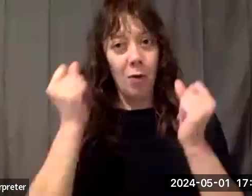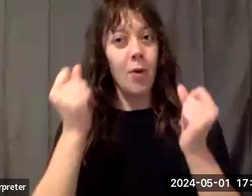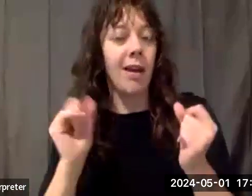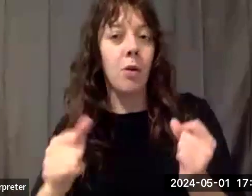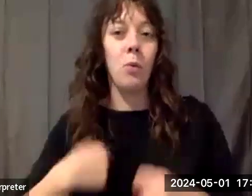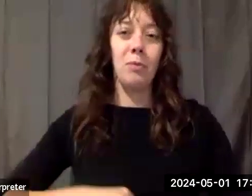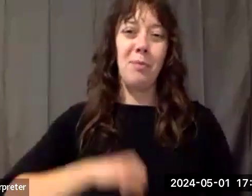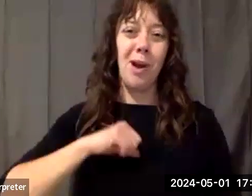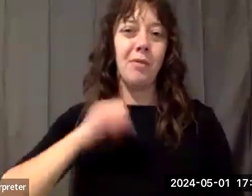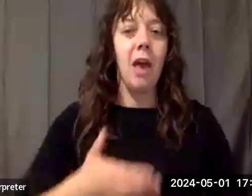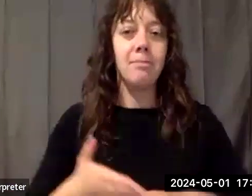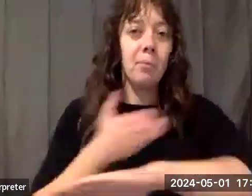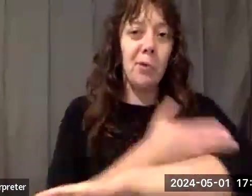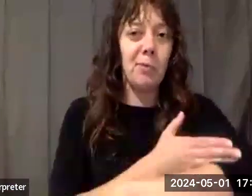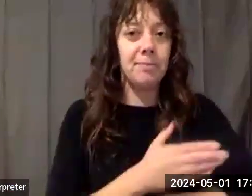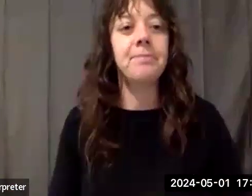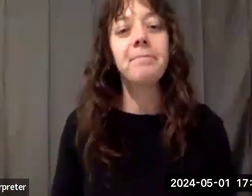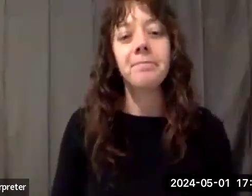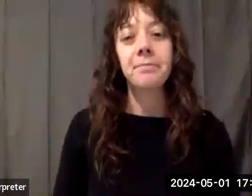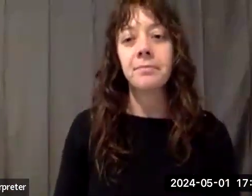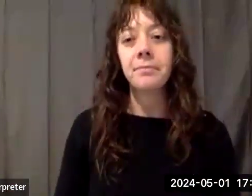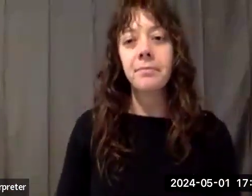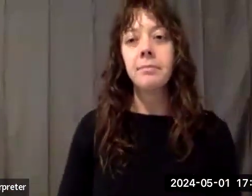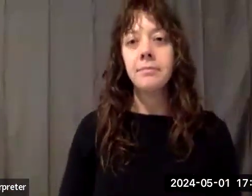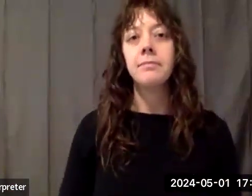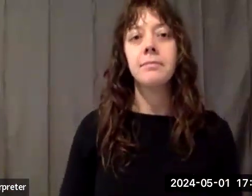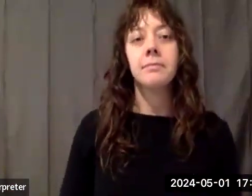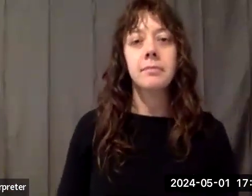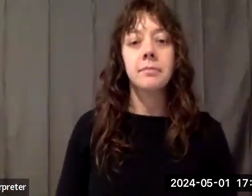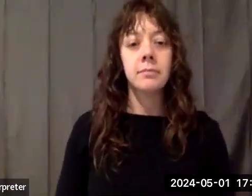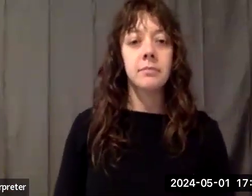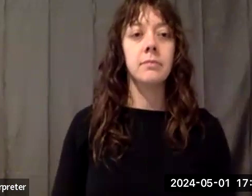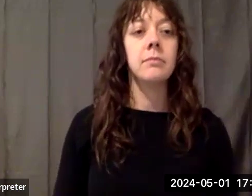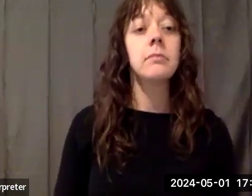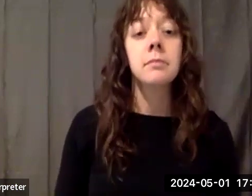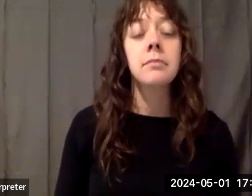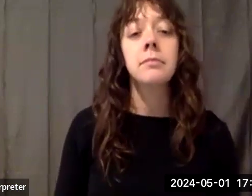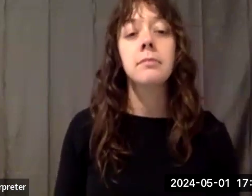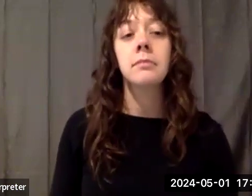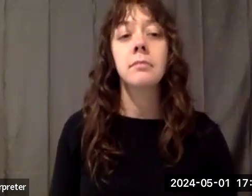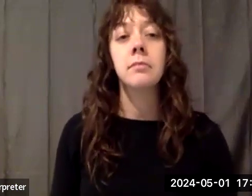And then larger frame, looking at this during the tenure of the project,